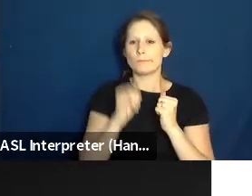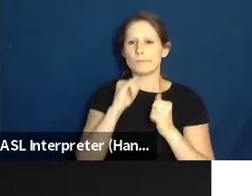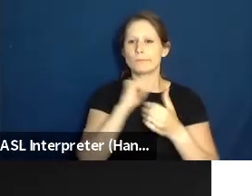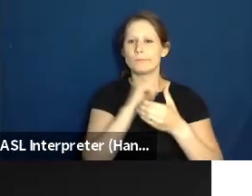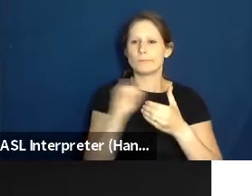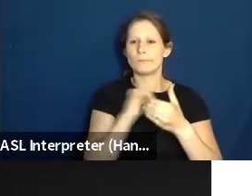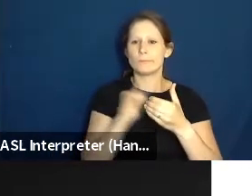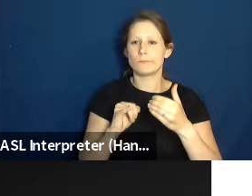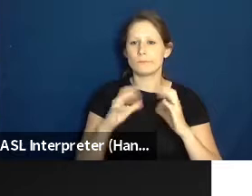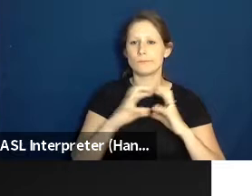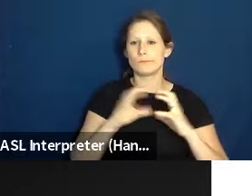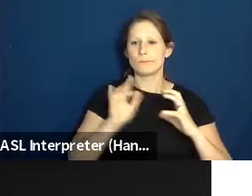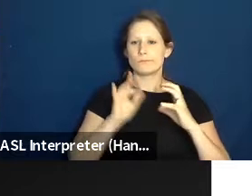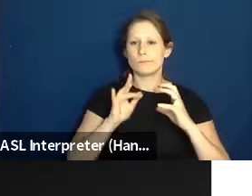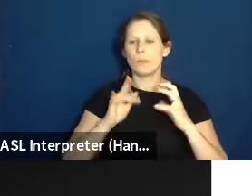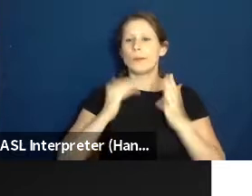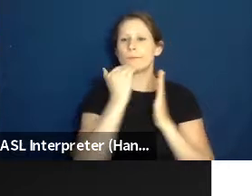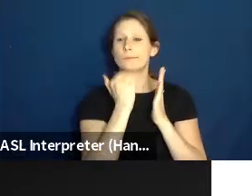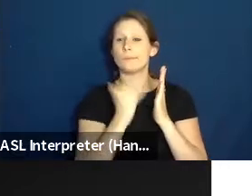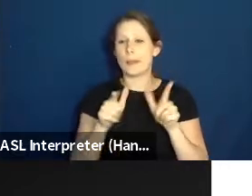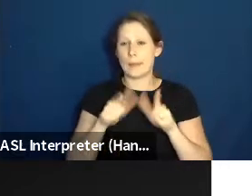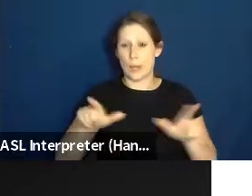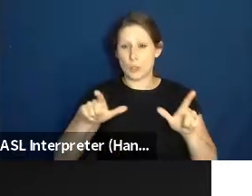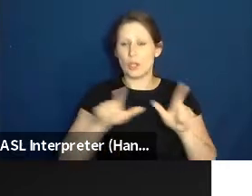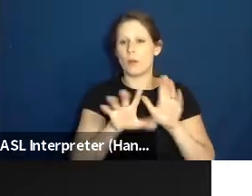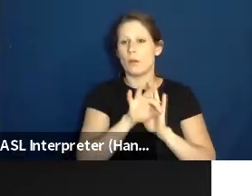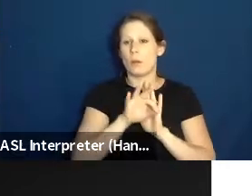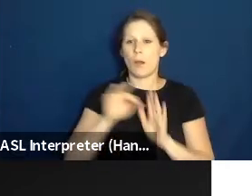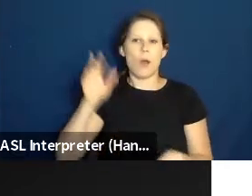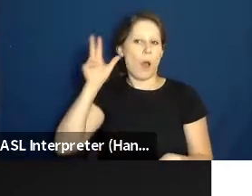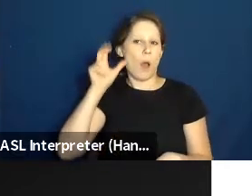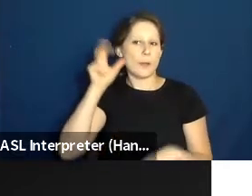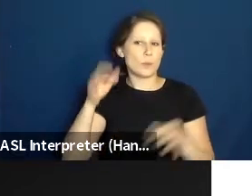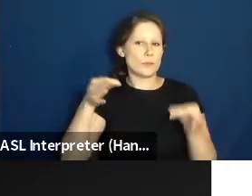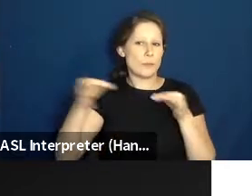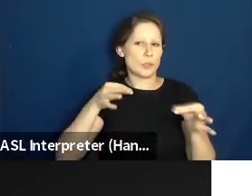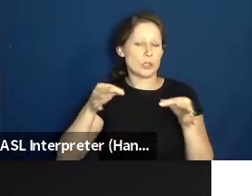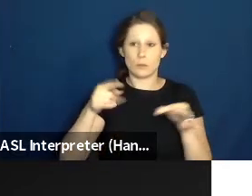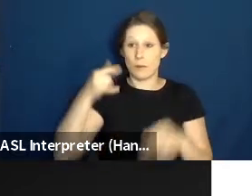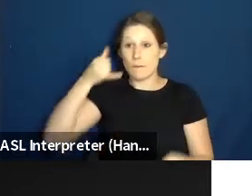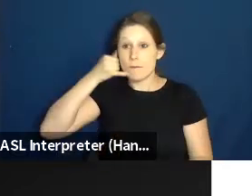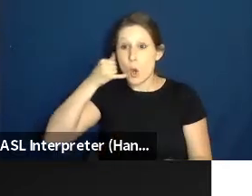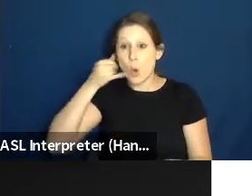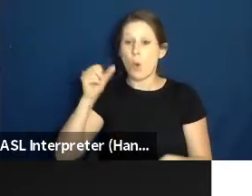There will be a list of languages. If you're on a phone or device with a small screen,